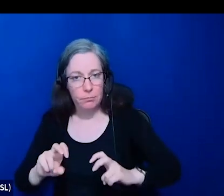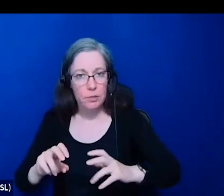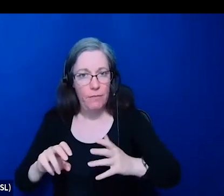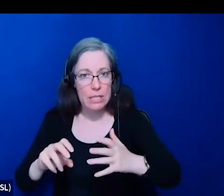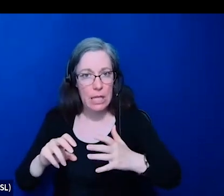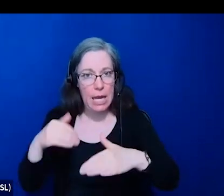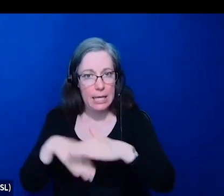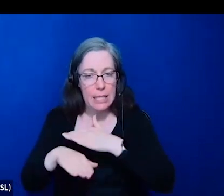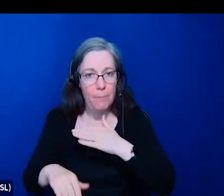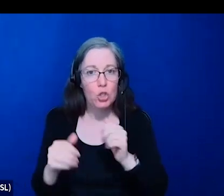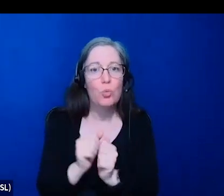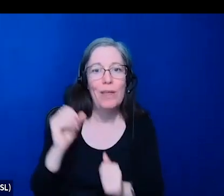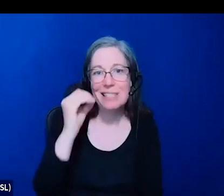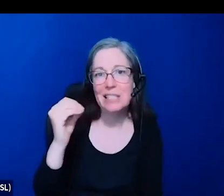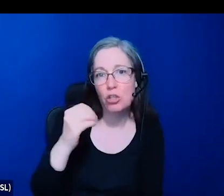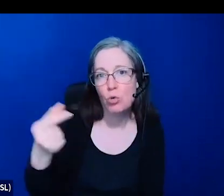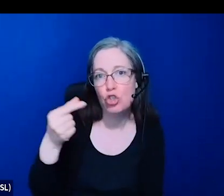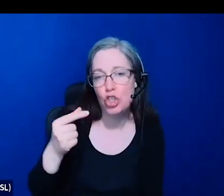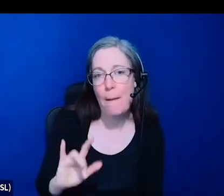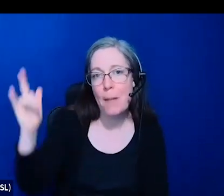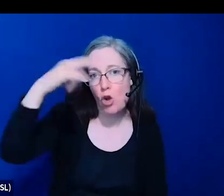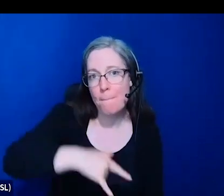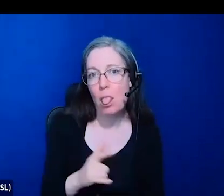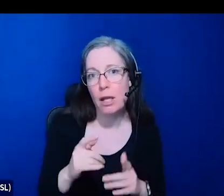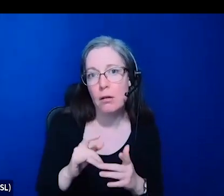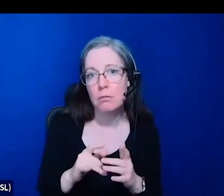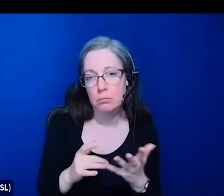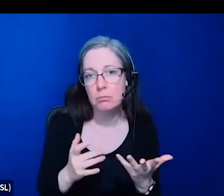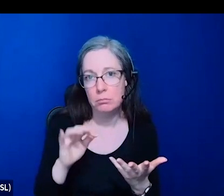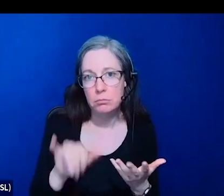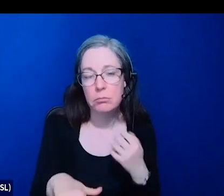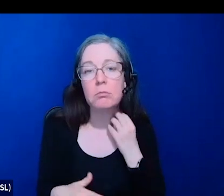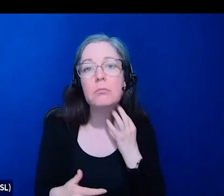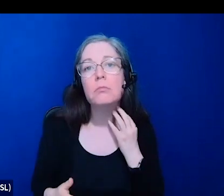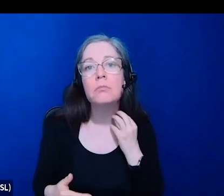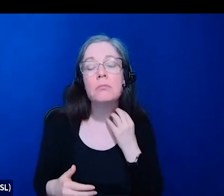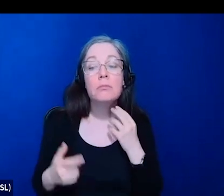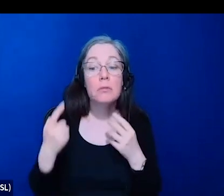I think I also need to say that this is not just a matter, and I think Maria said this really well also,